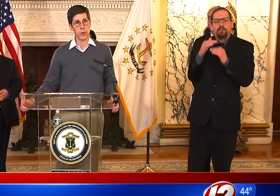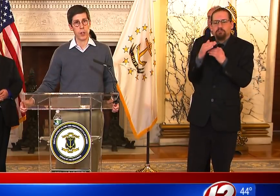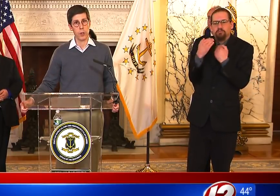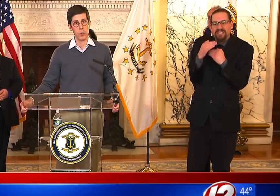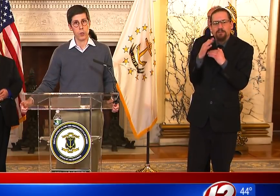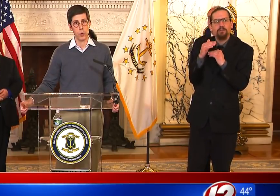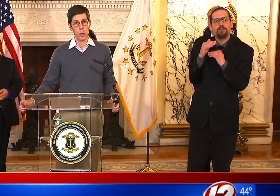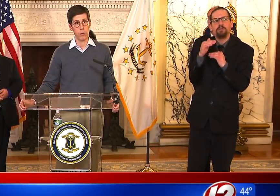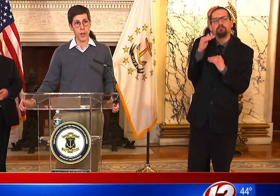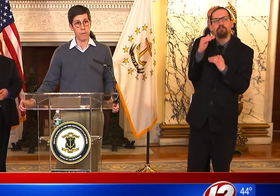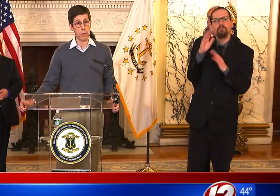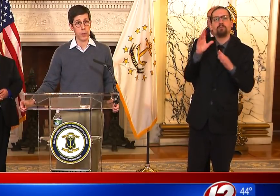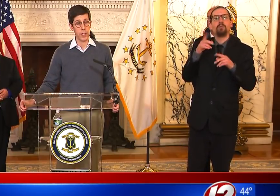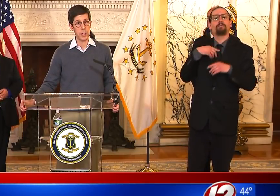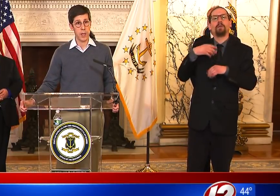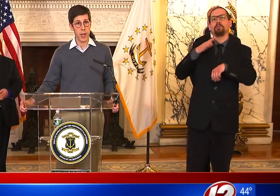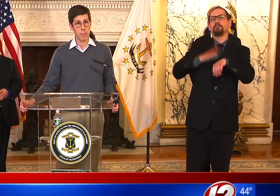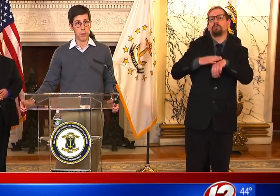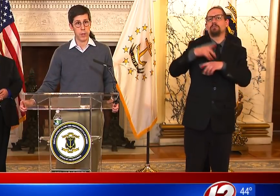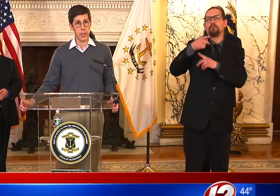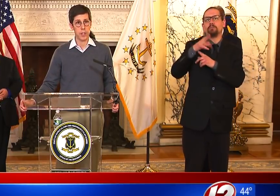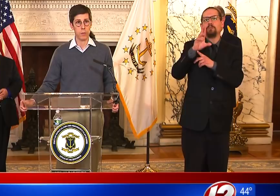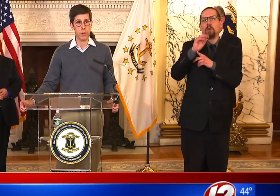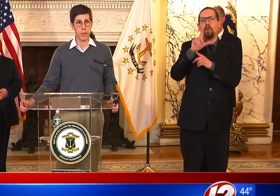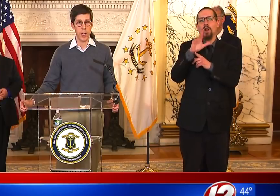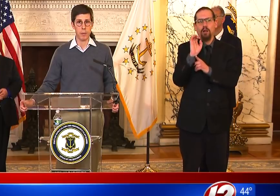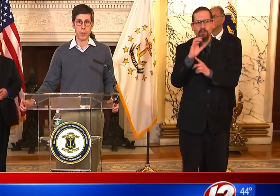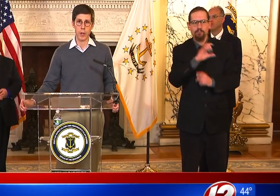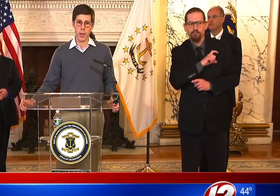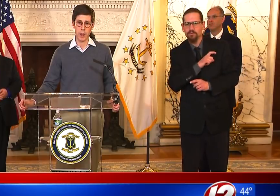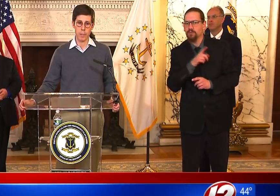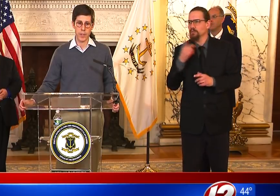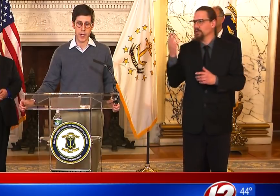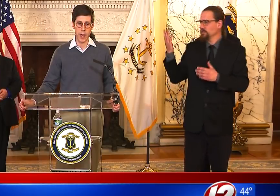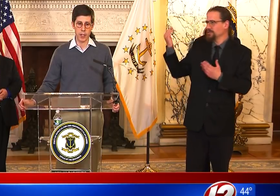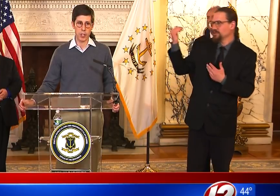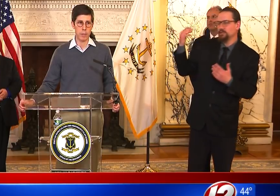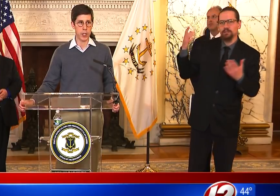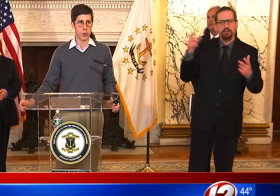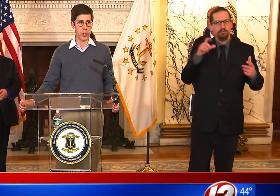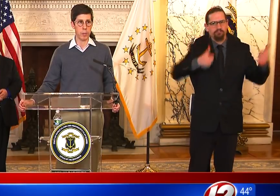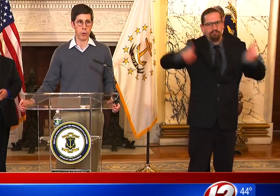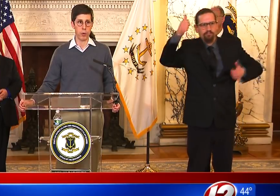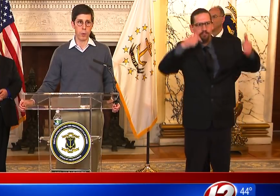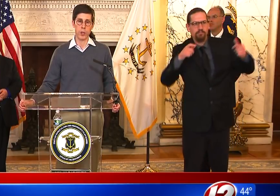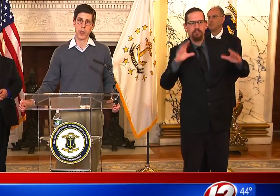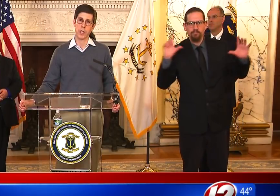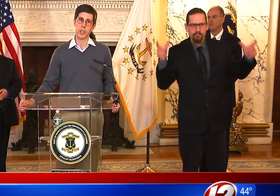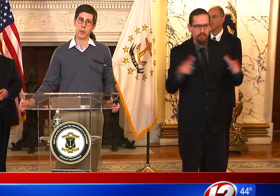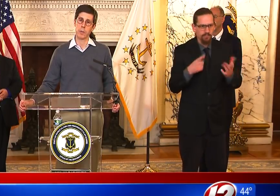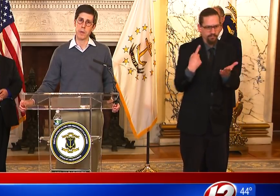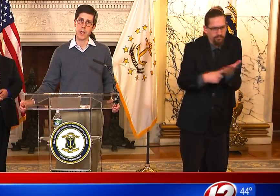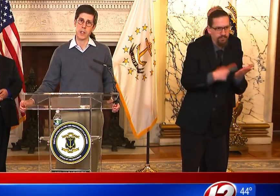PUBLIC DEFENDER'S OFFICE, AND PAROLE BOARD TO MAKE SURE WE ARE ABLE TO KEEP THE SYSTEM MOVING SO THAT THOSE WHO ARE READY FOR